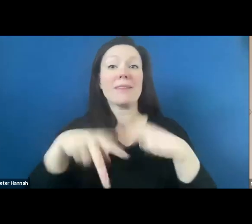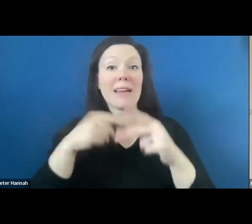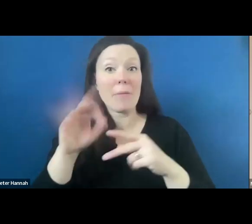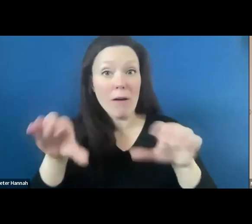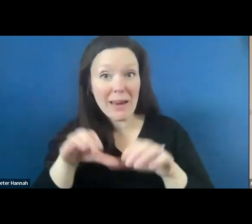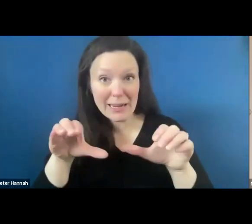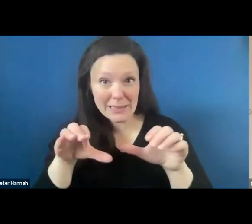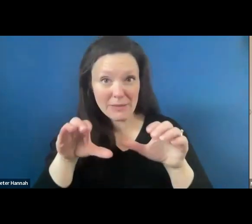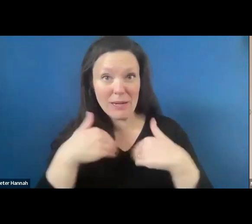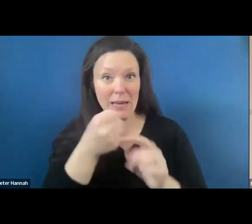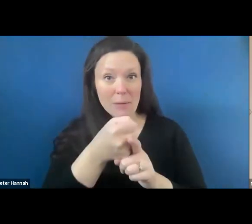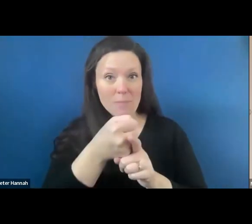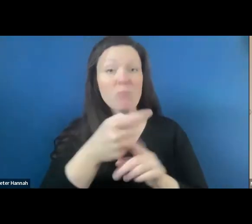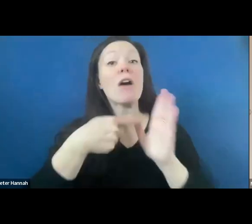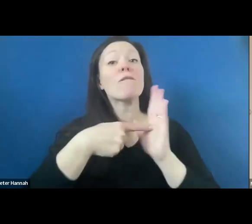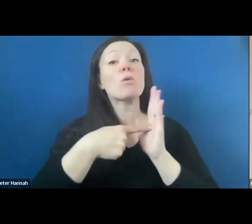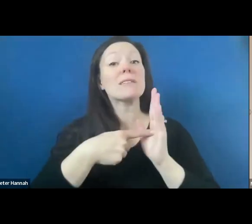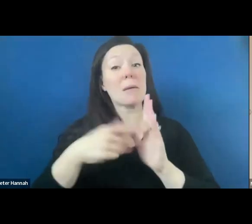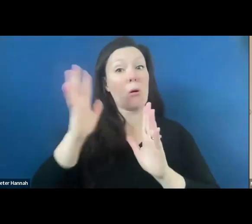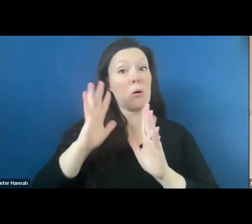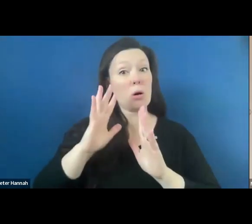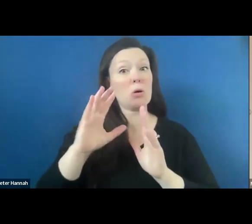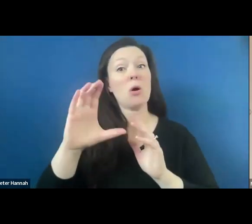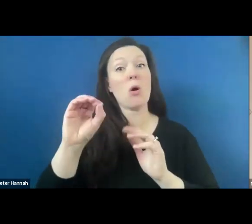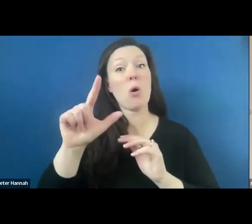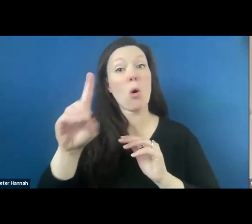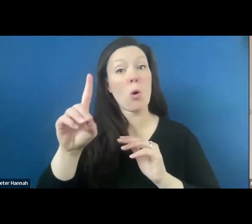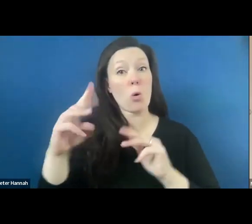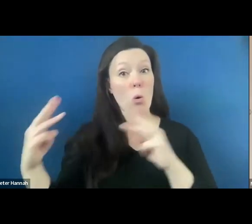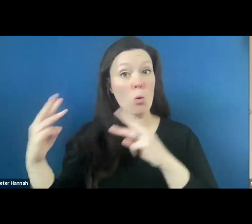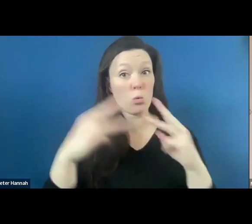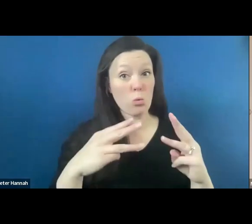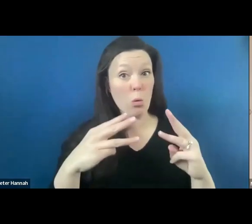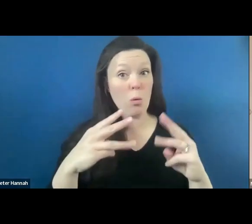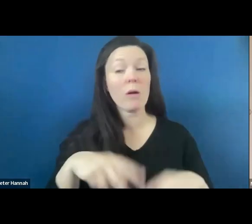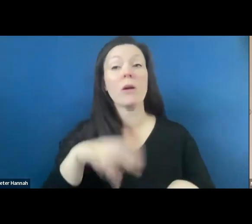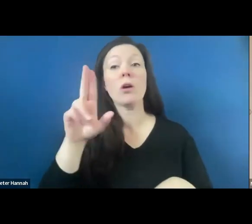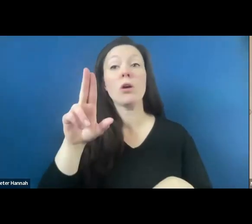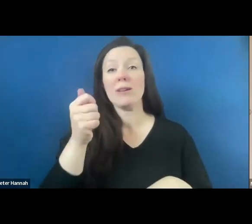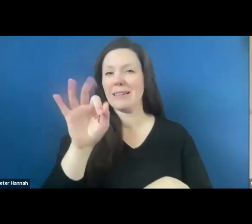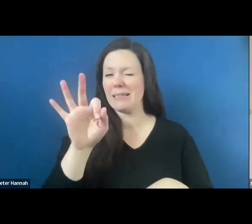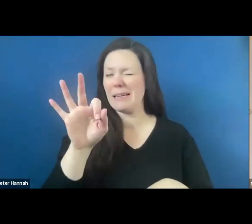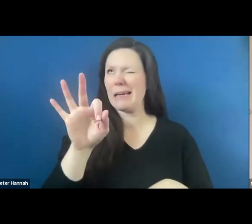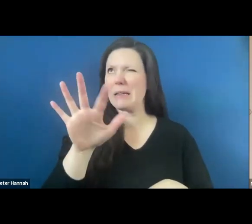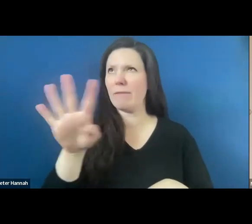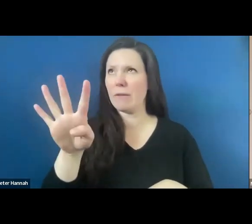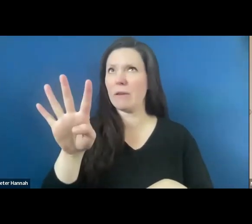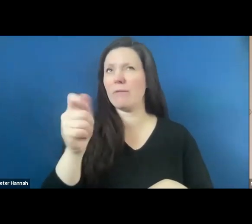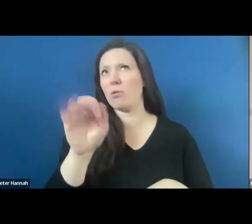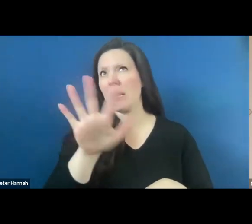In the Cold War, the United States in 1954 or '55 decided